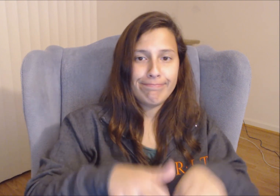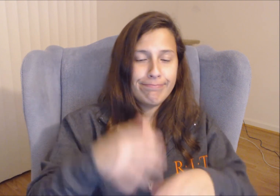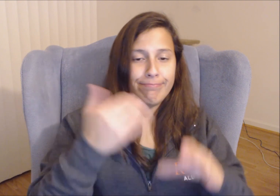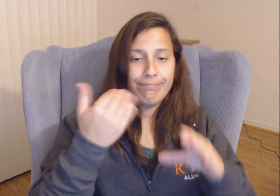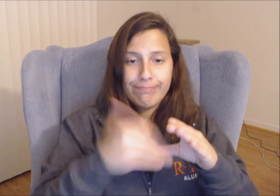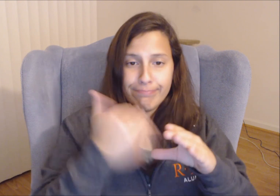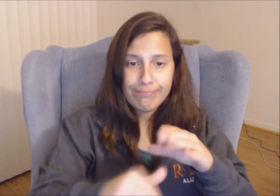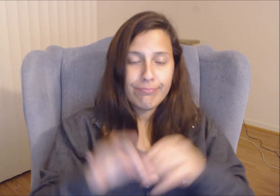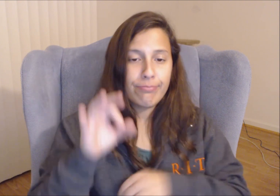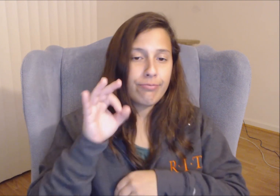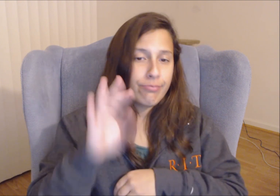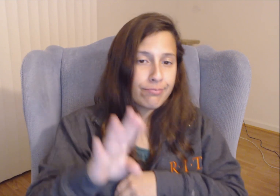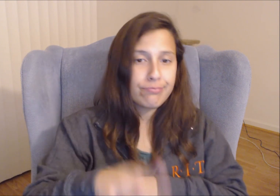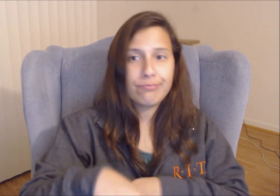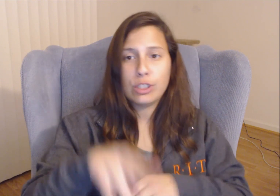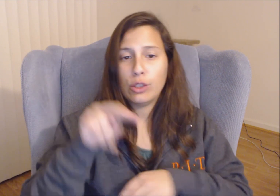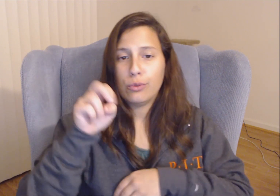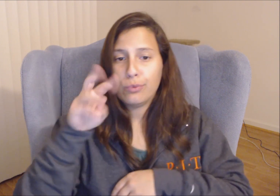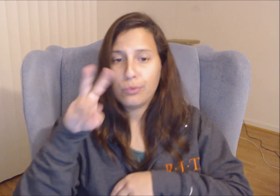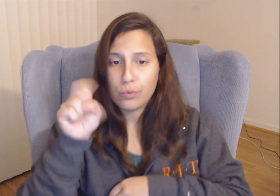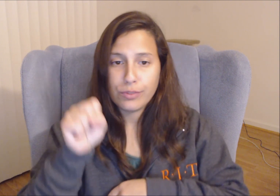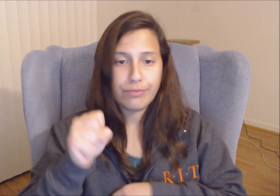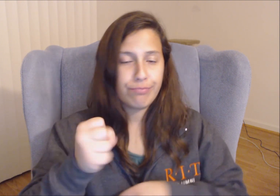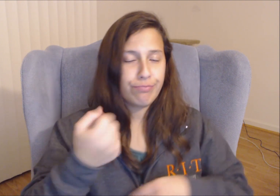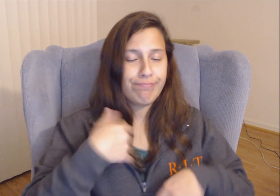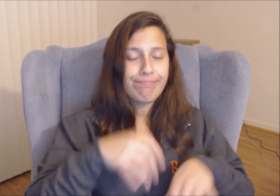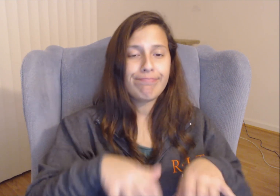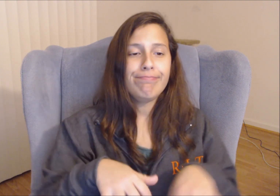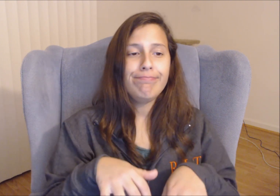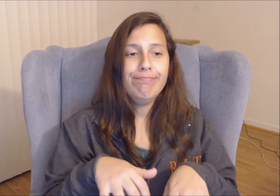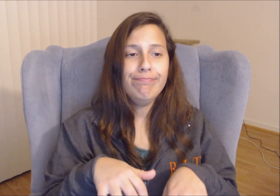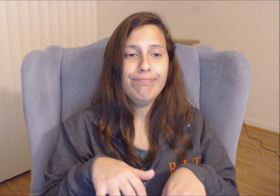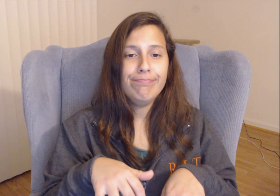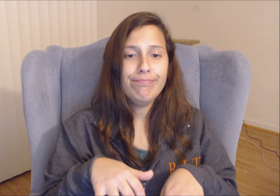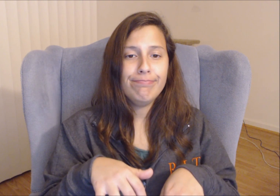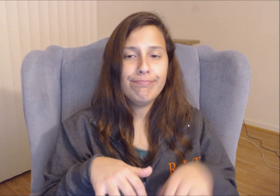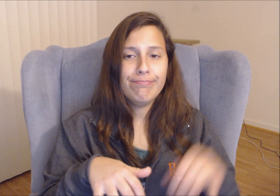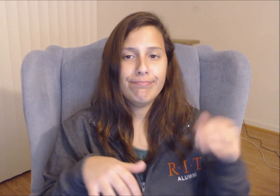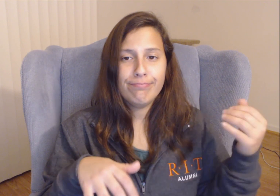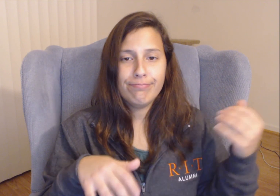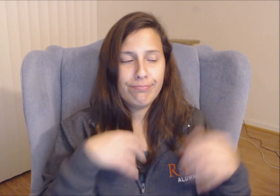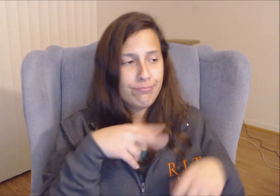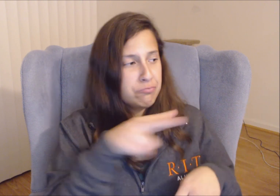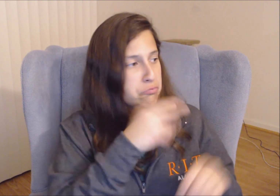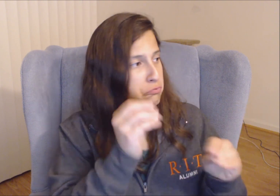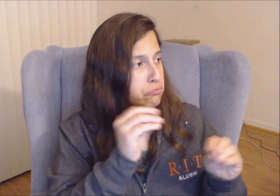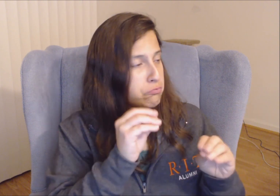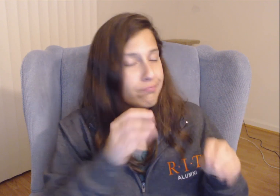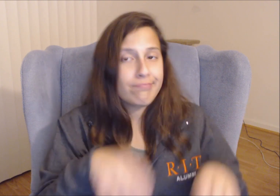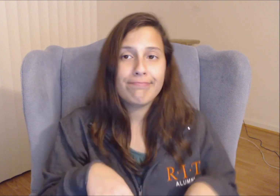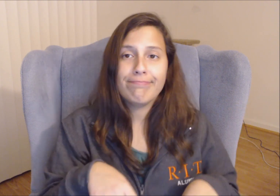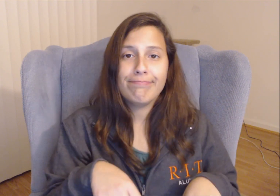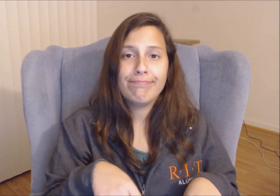I could be doing emails, facebook, or reading news As I already looked at the window, nobody is there.